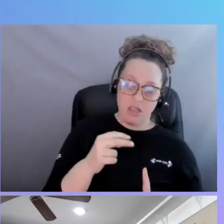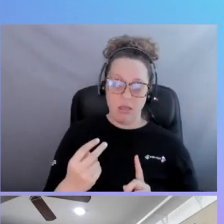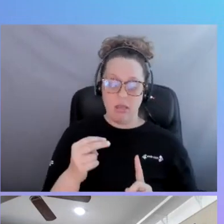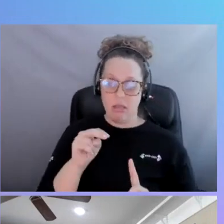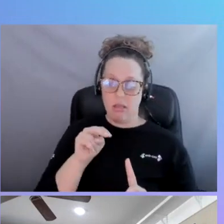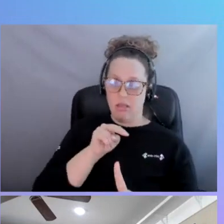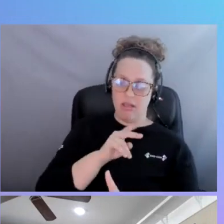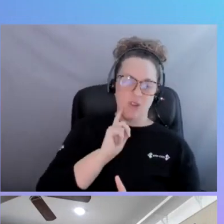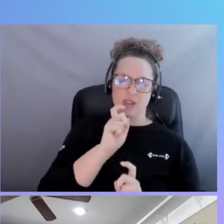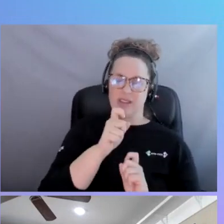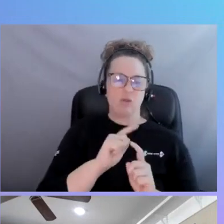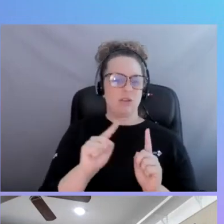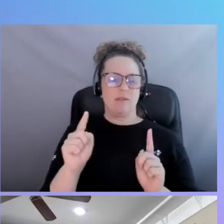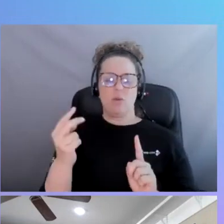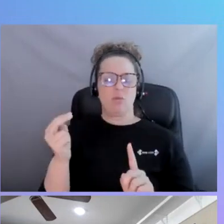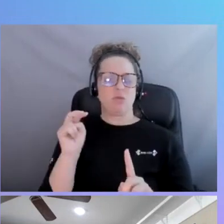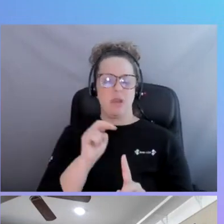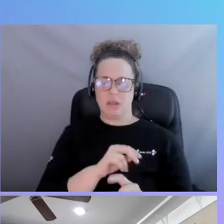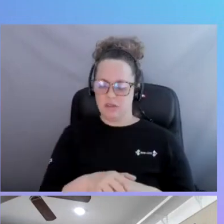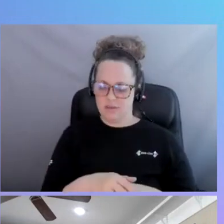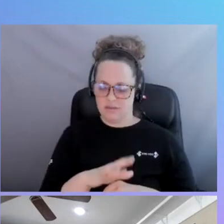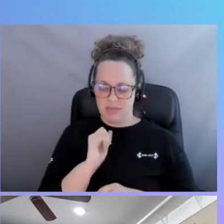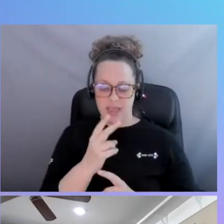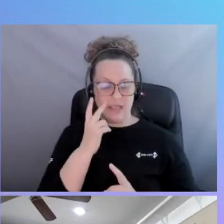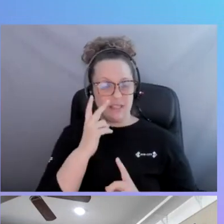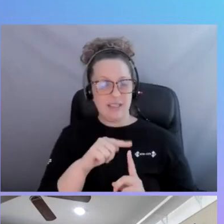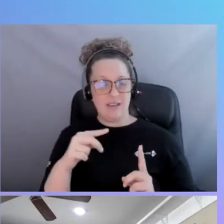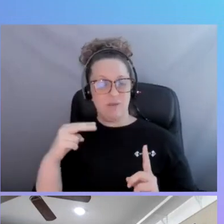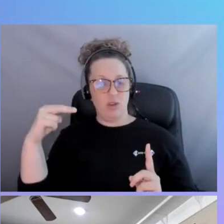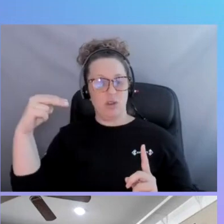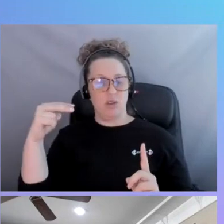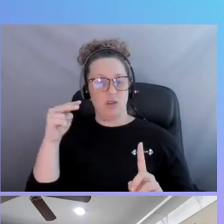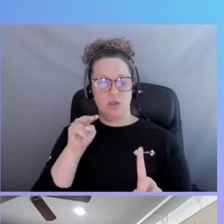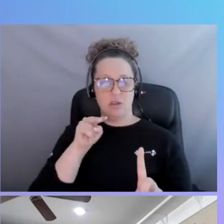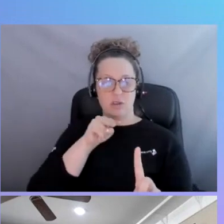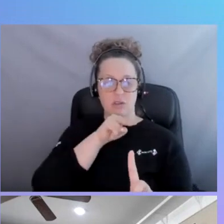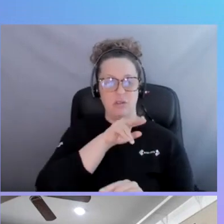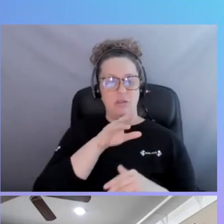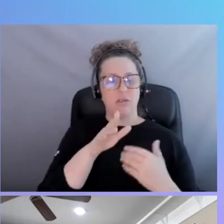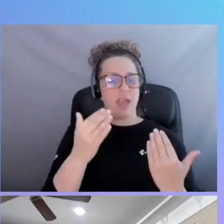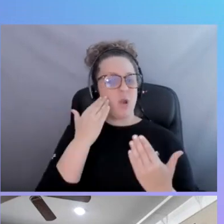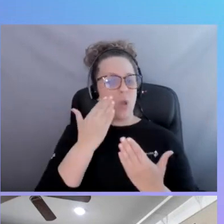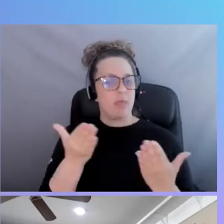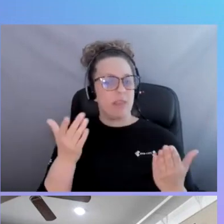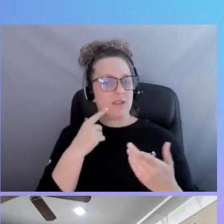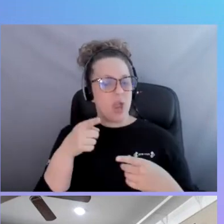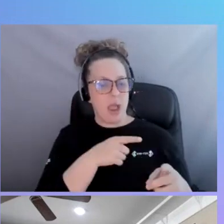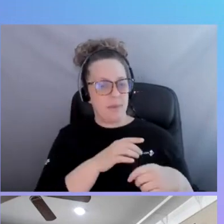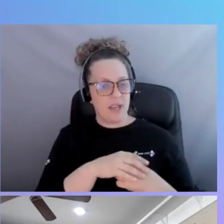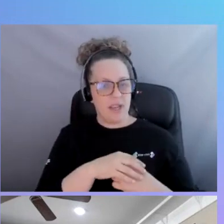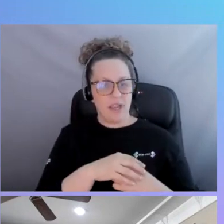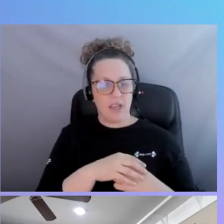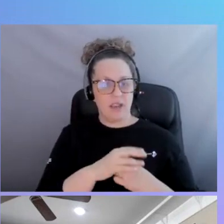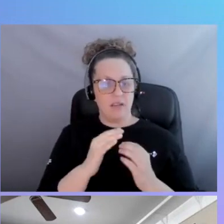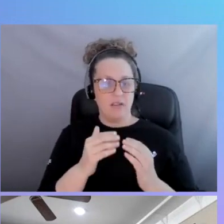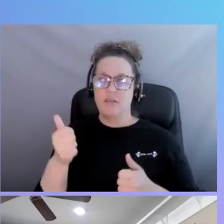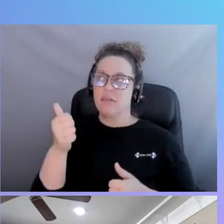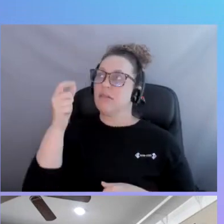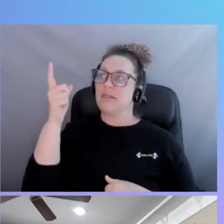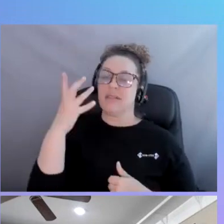They're just going to give you different perspectives. They see things at a different level in the organization. They know things that are happening at a higher level that may impact